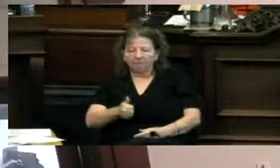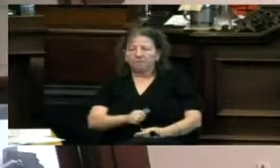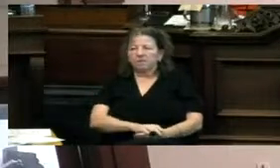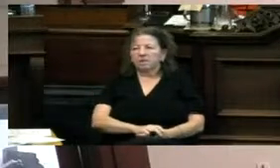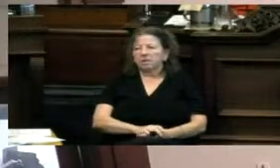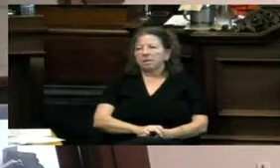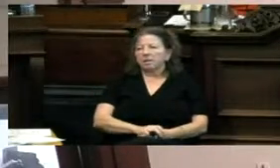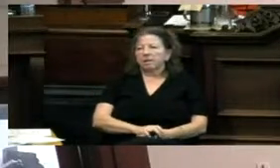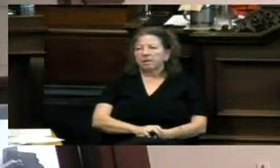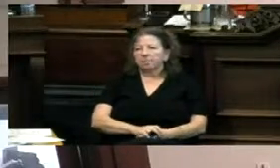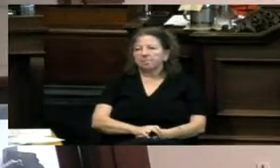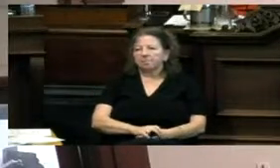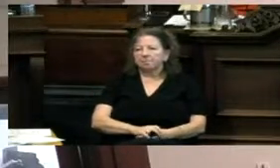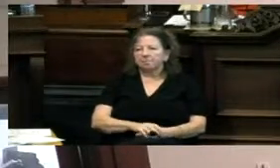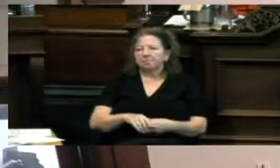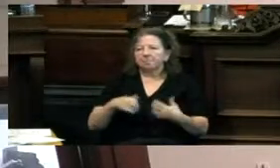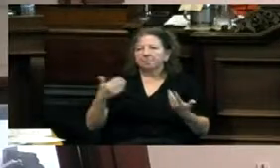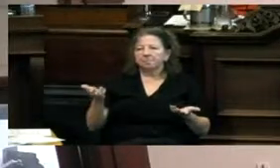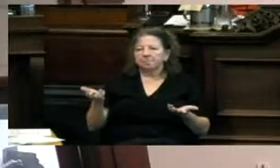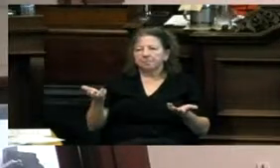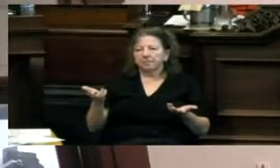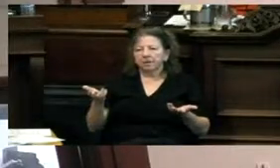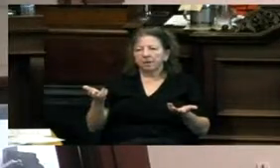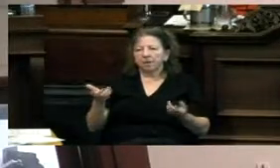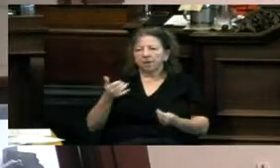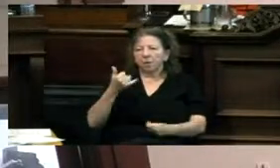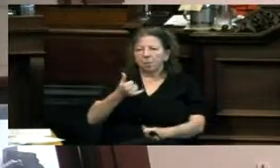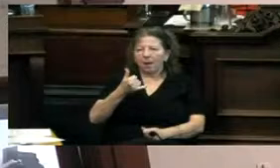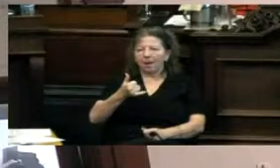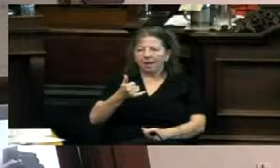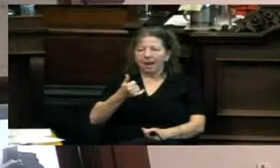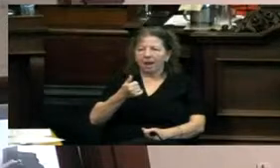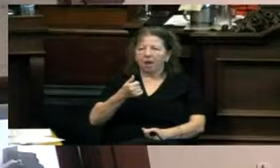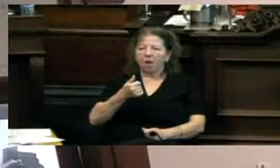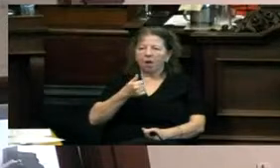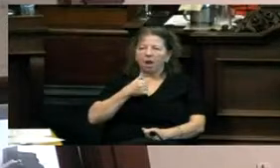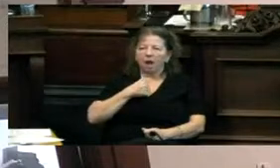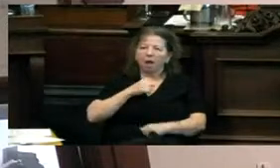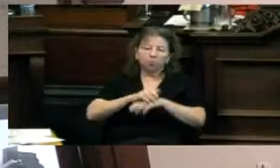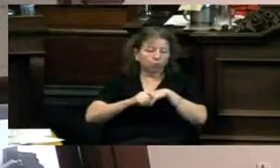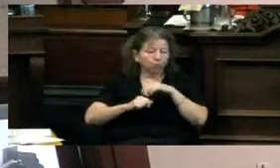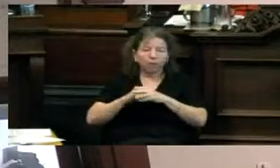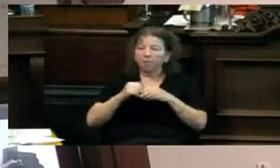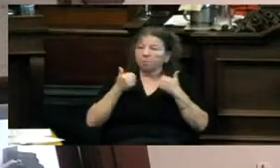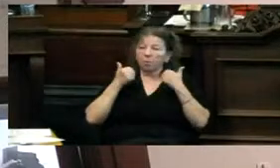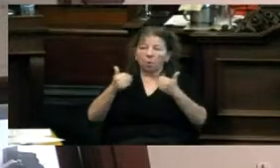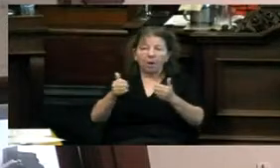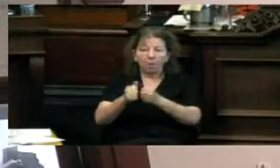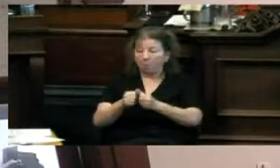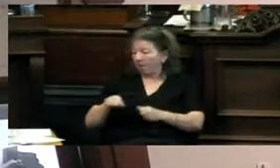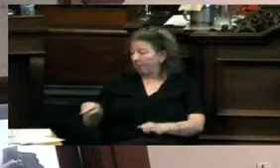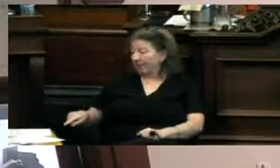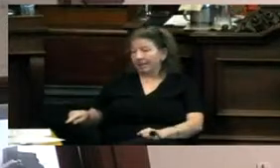related to the future of PAB at